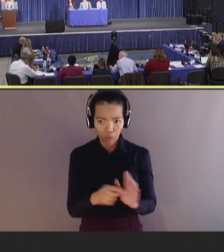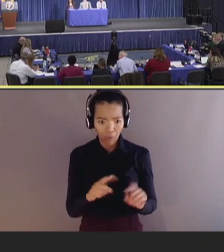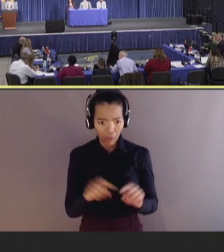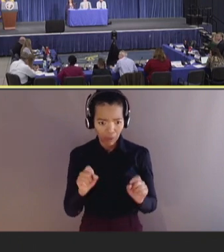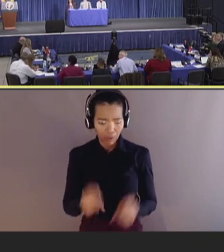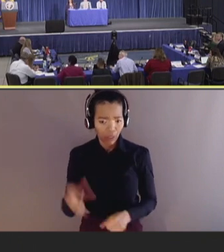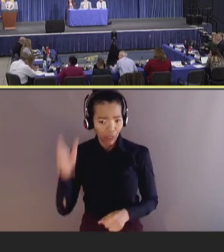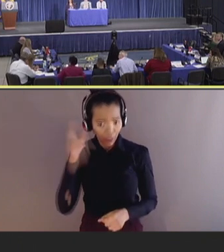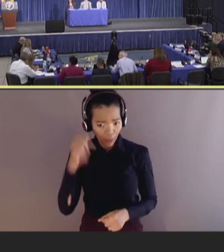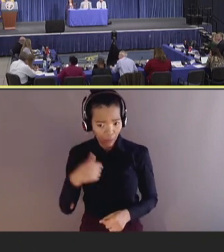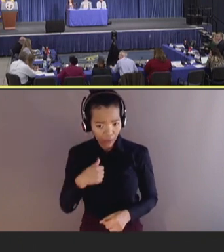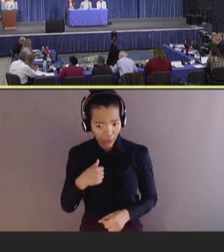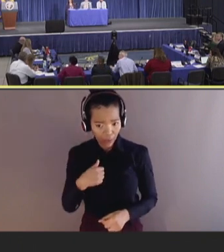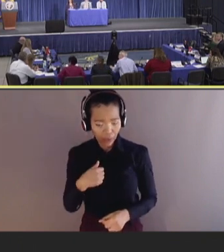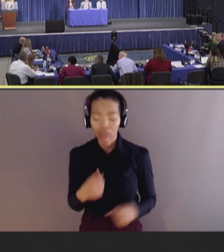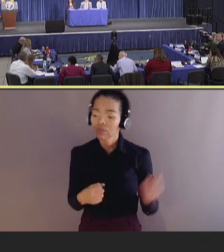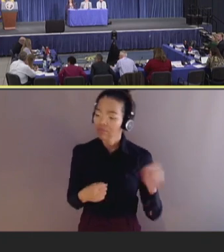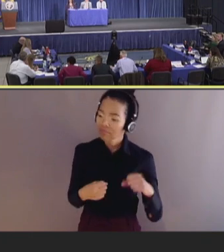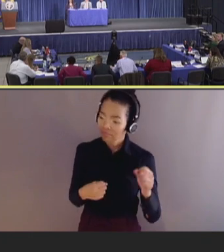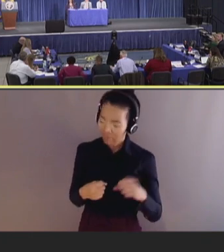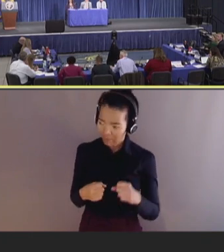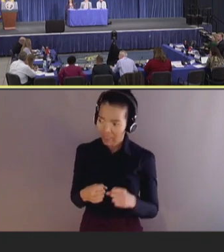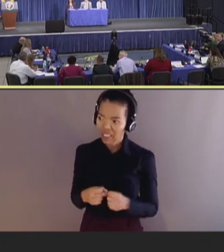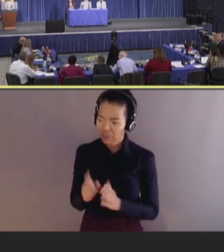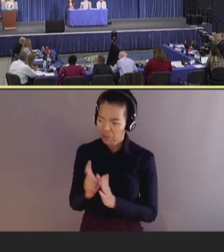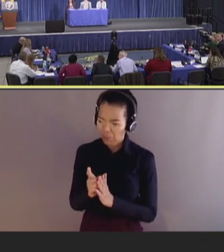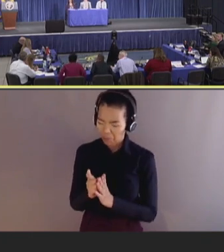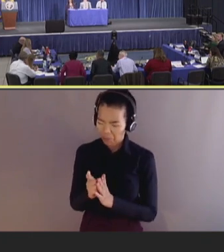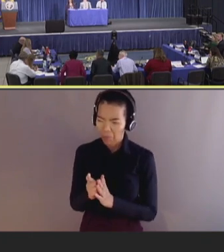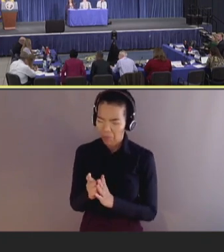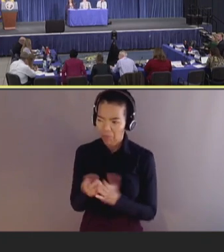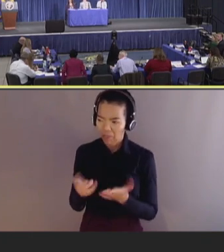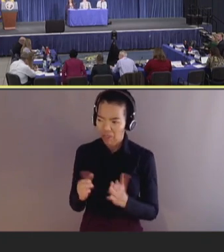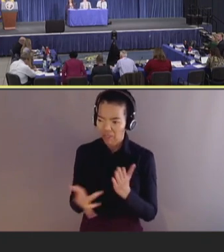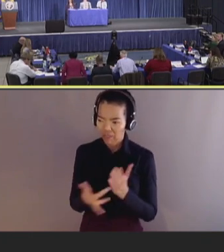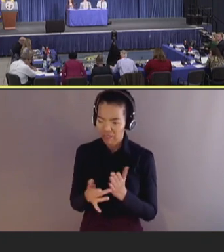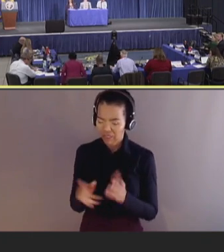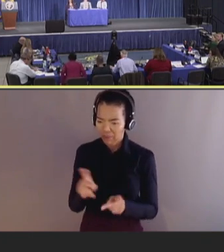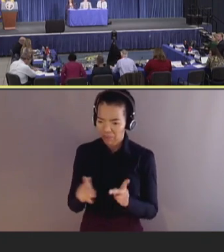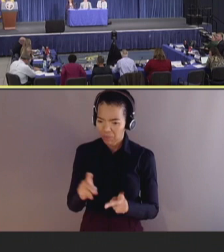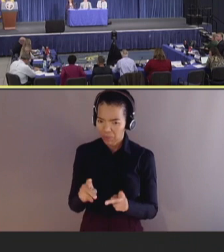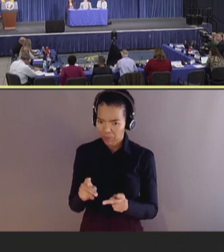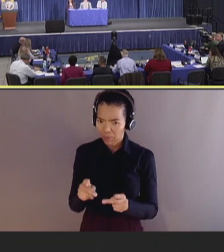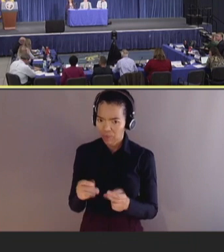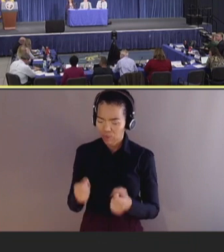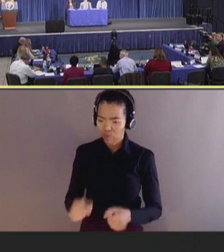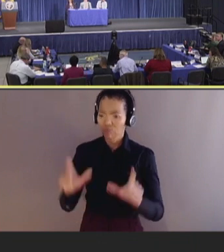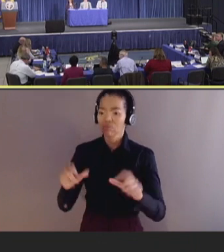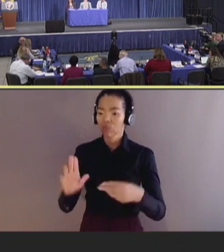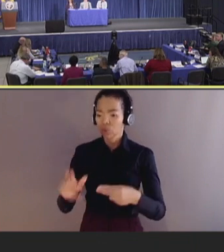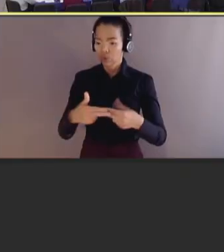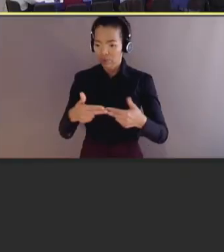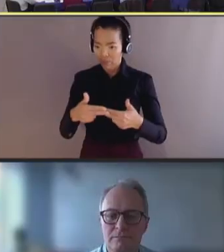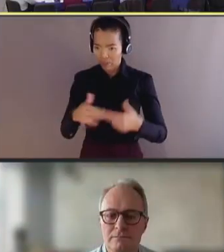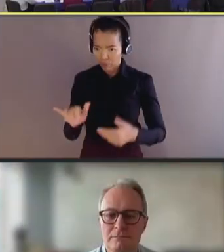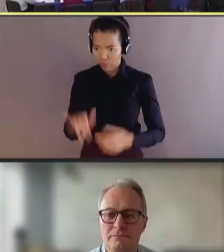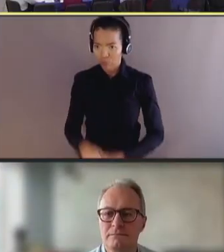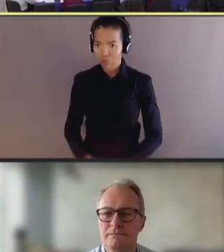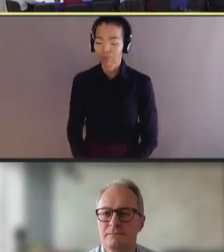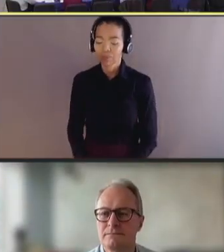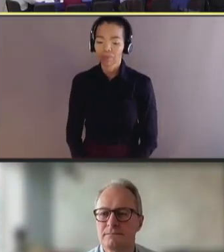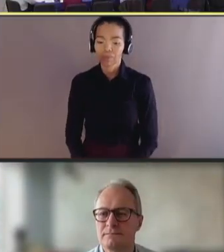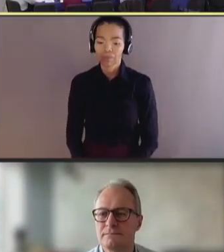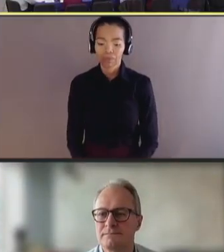Give our technical folks just a moment to see if we can bring the slides up.